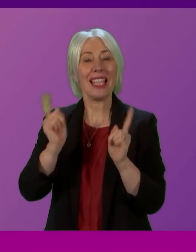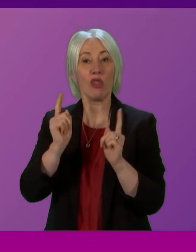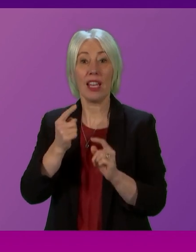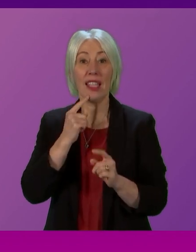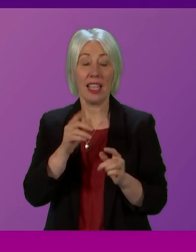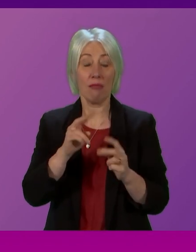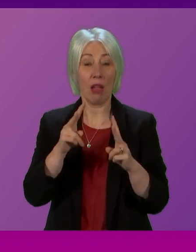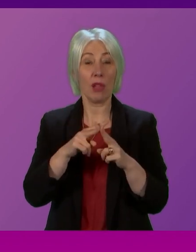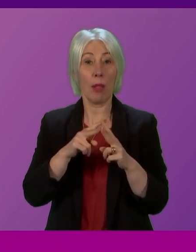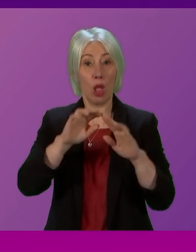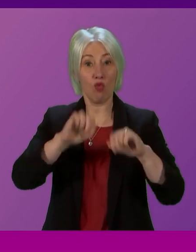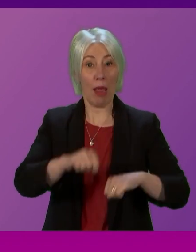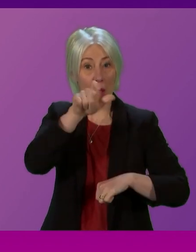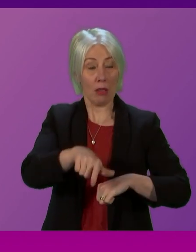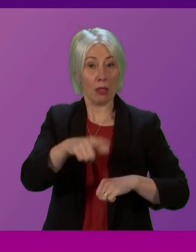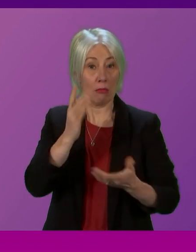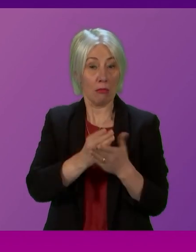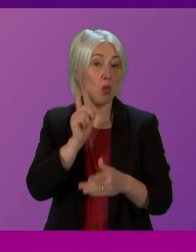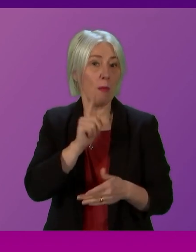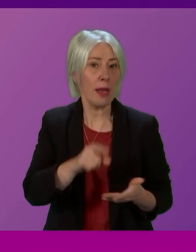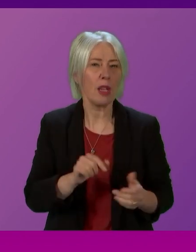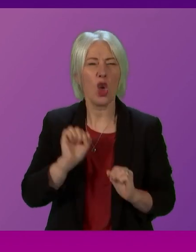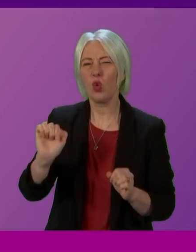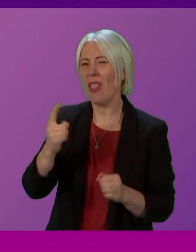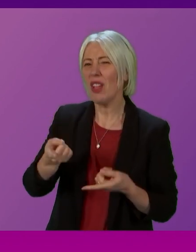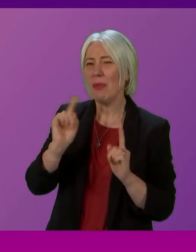I am not sure what the First Minister’s view on that is.